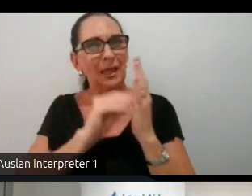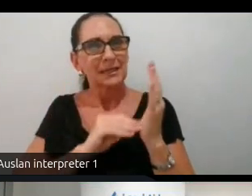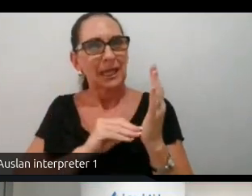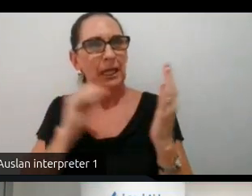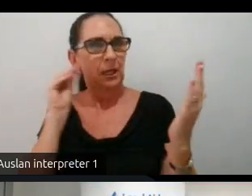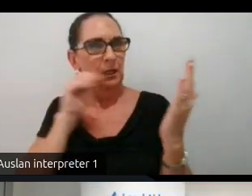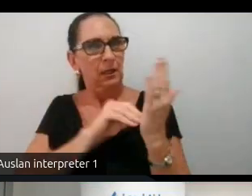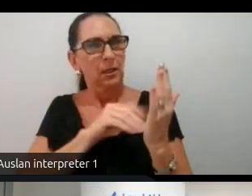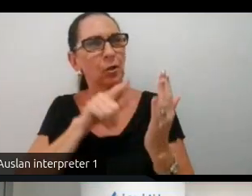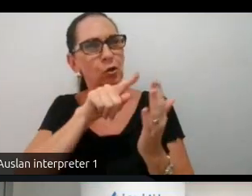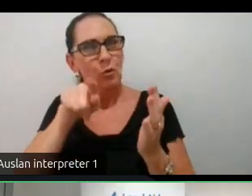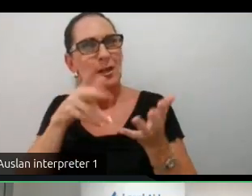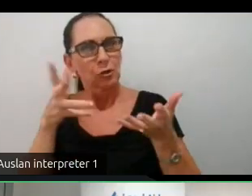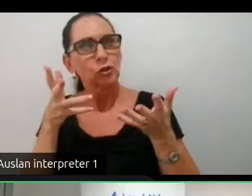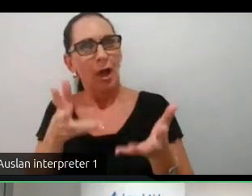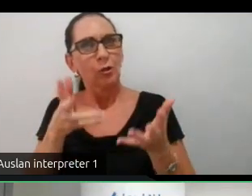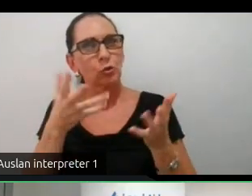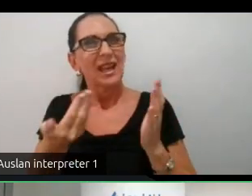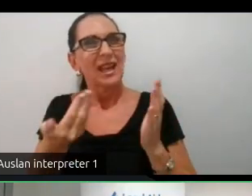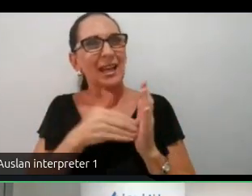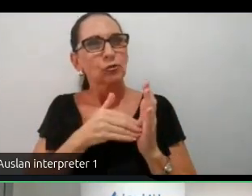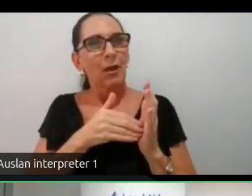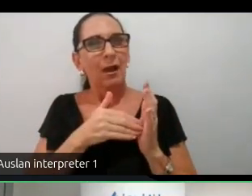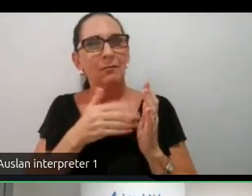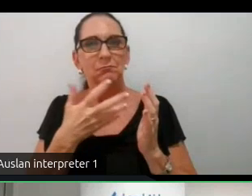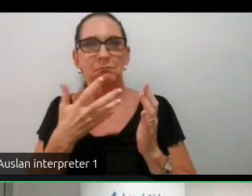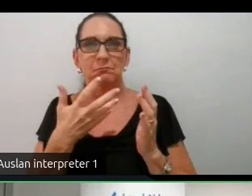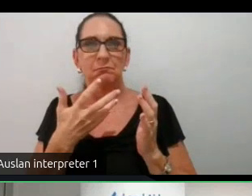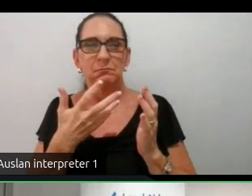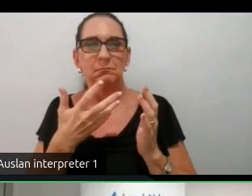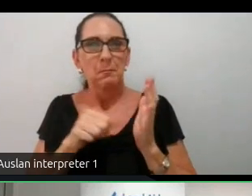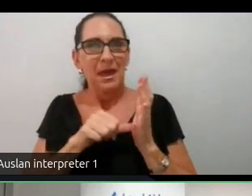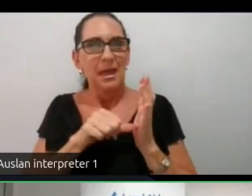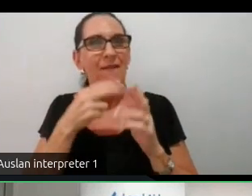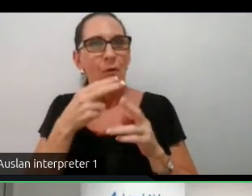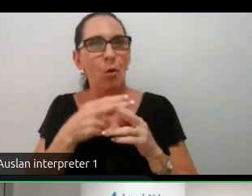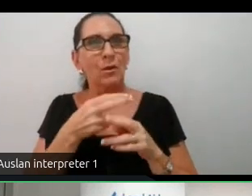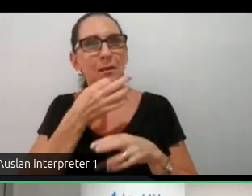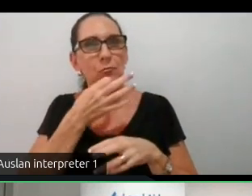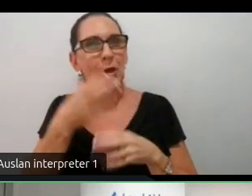seen that you are entitled to extra cover for temporary accommodation. I would like